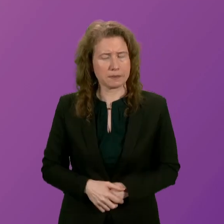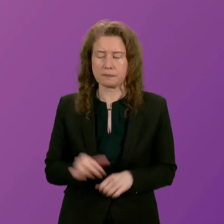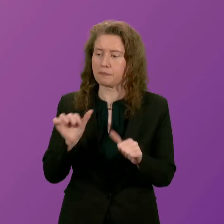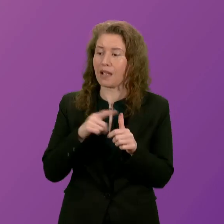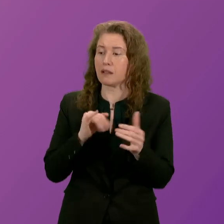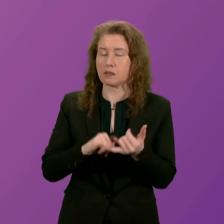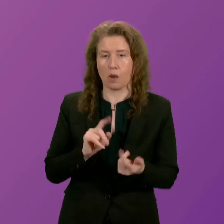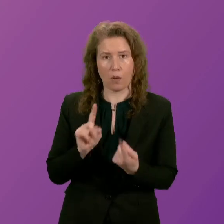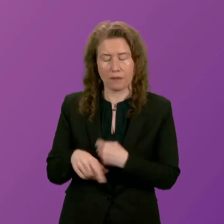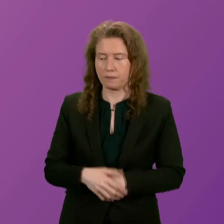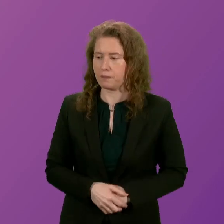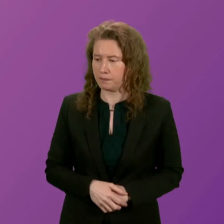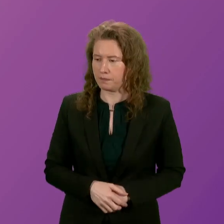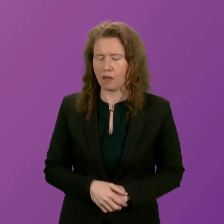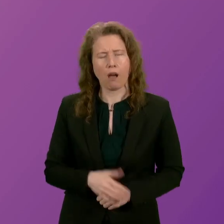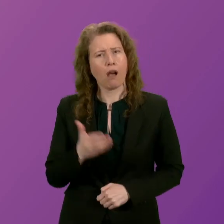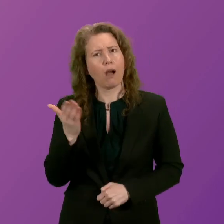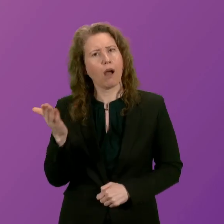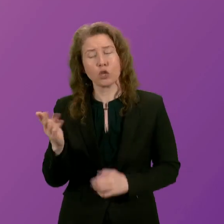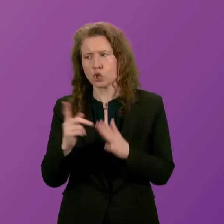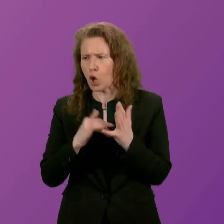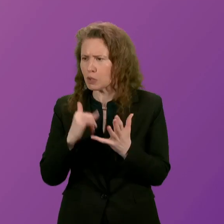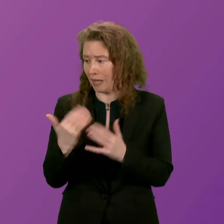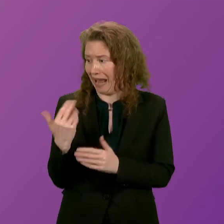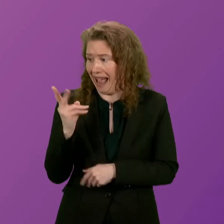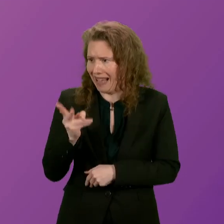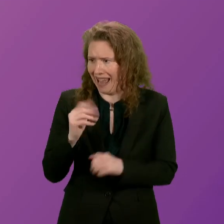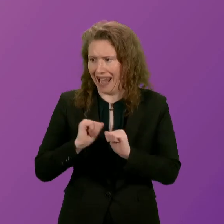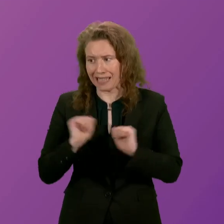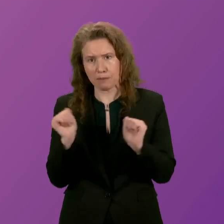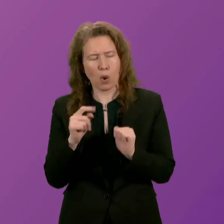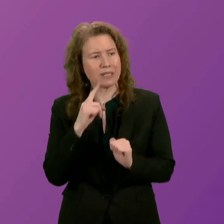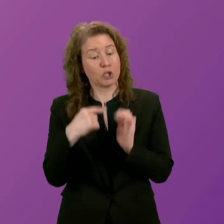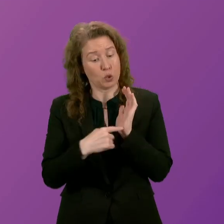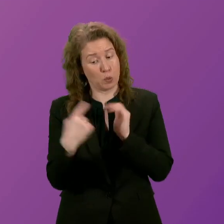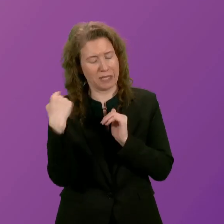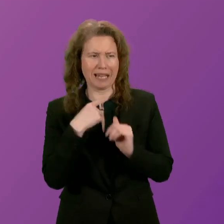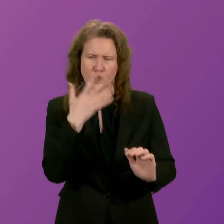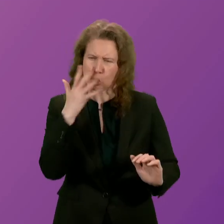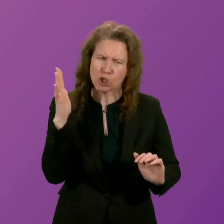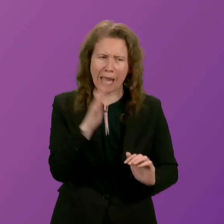John Swinney has just exposed himself all over again. On Tuesday, he said, shamefully, that we should “find something else ... to moan about”—